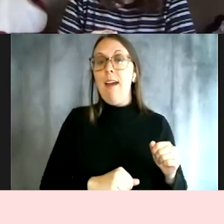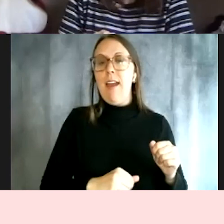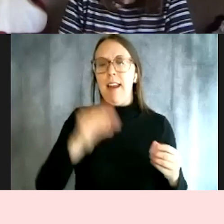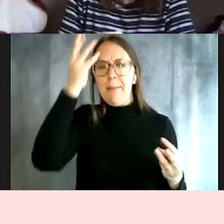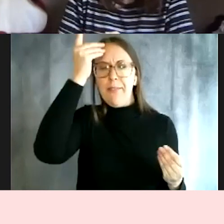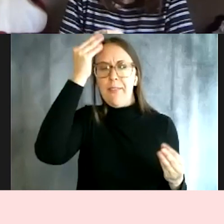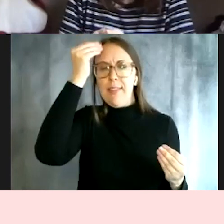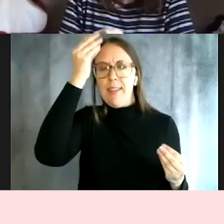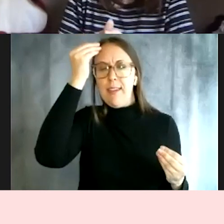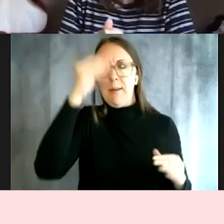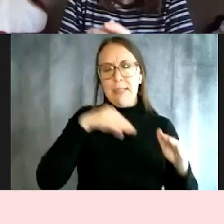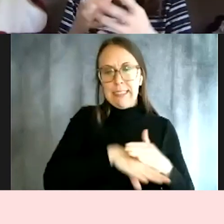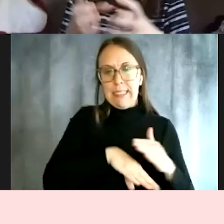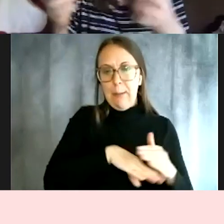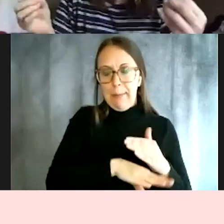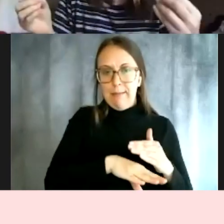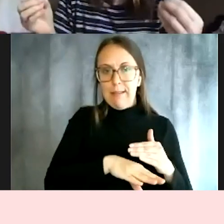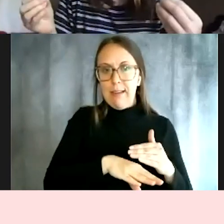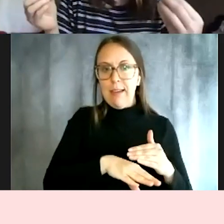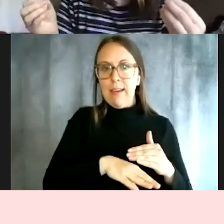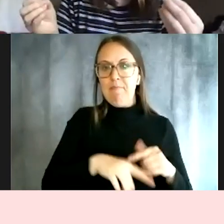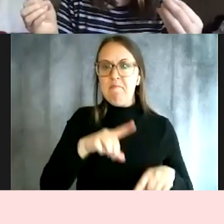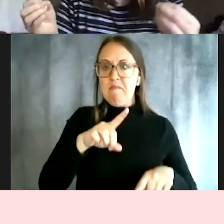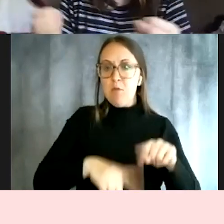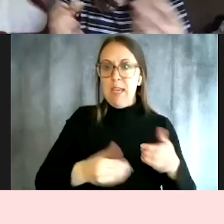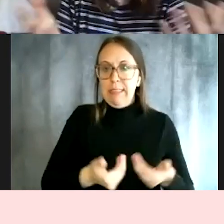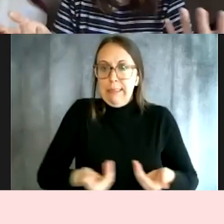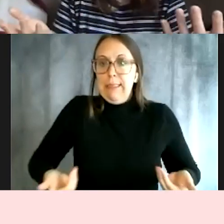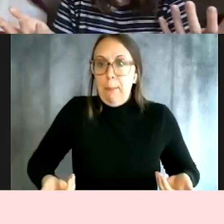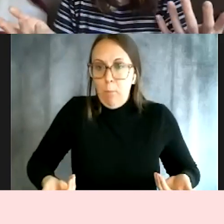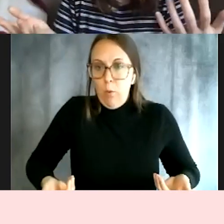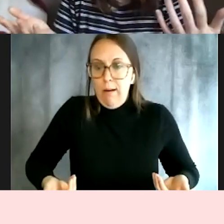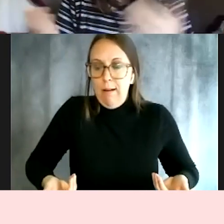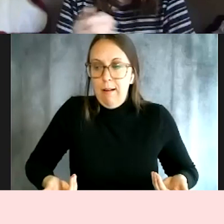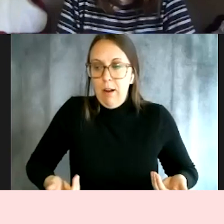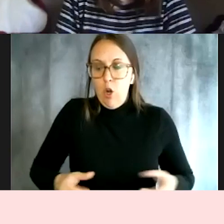there's no way to separate it from the product and that's really important and